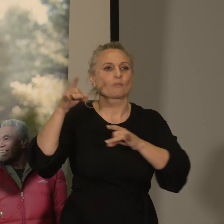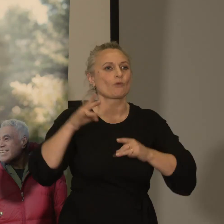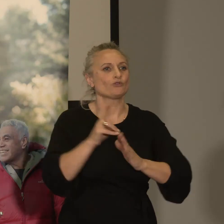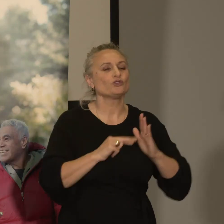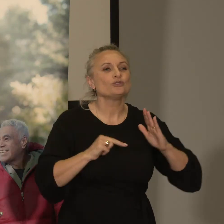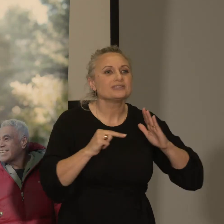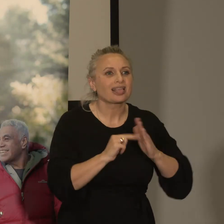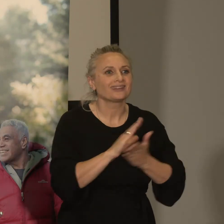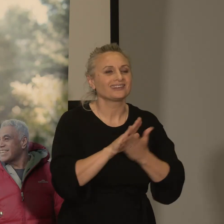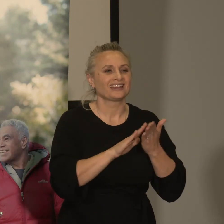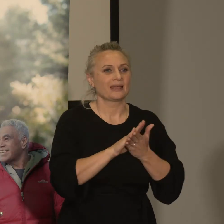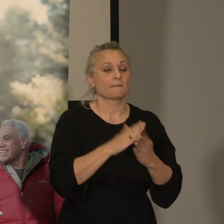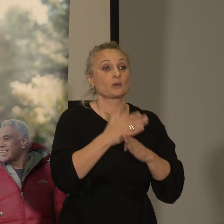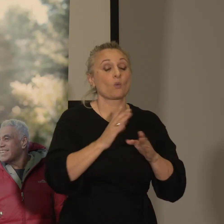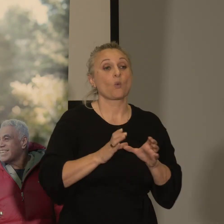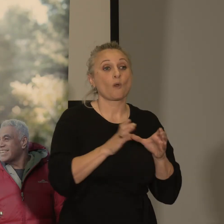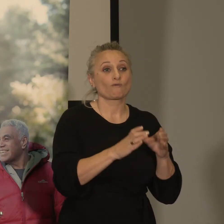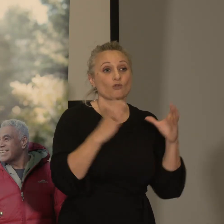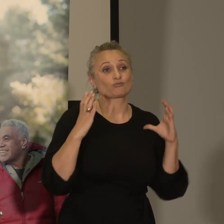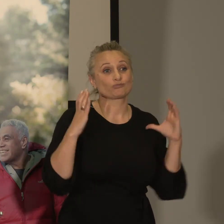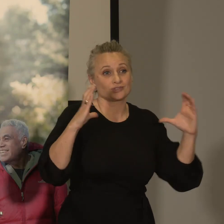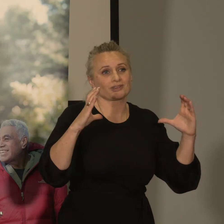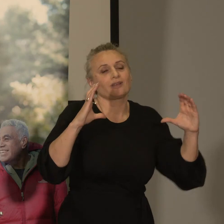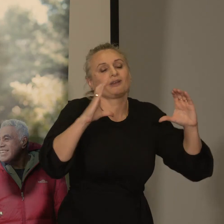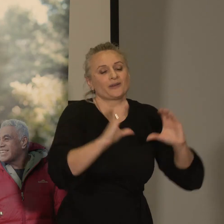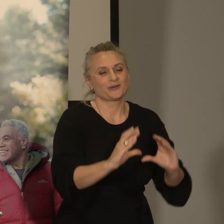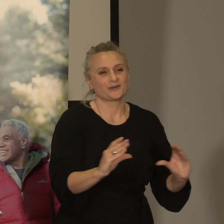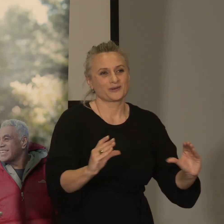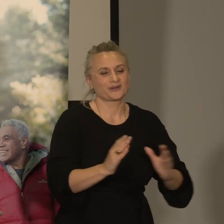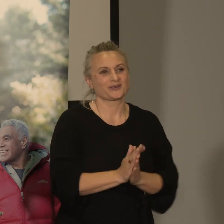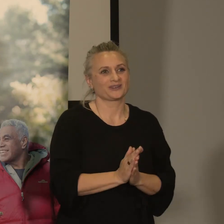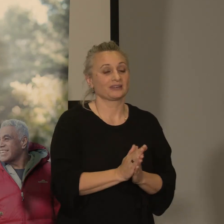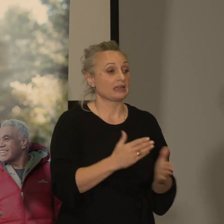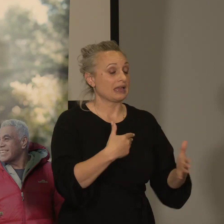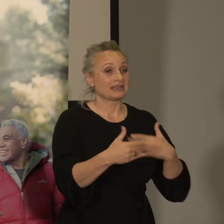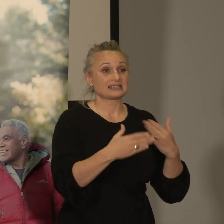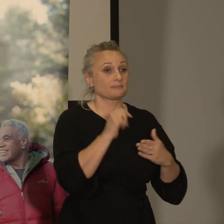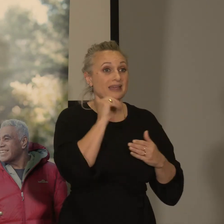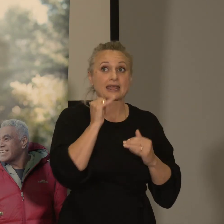of the more immediate workforce shortages we have, whether through our